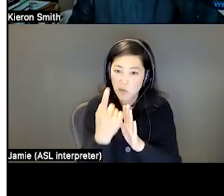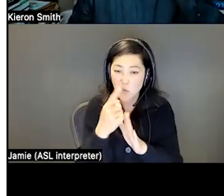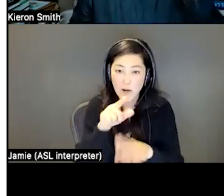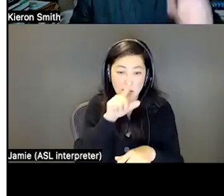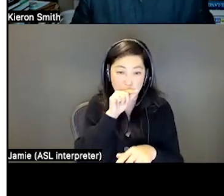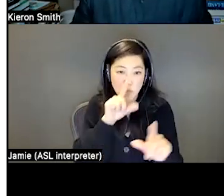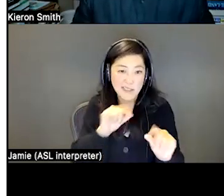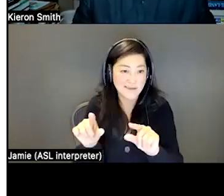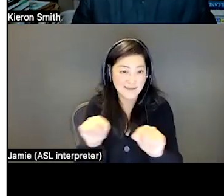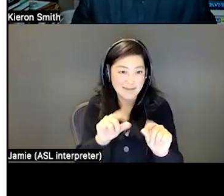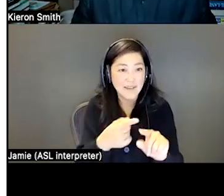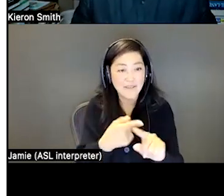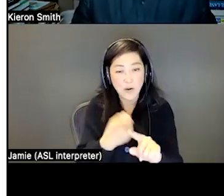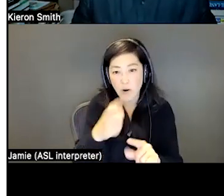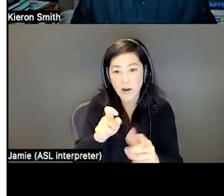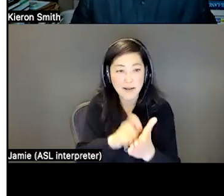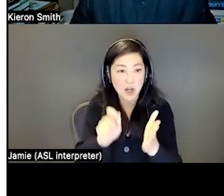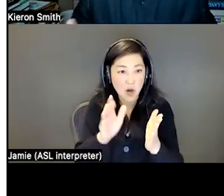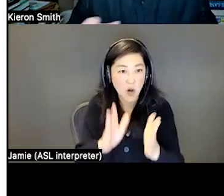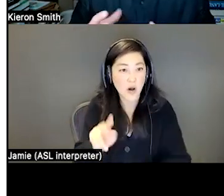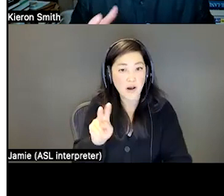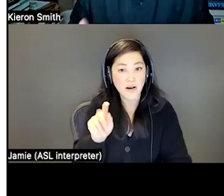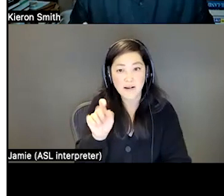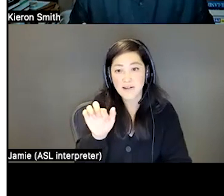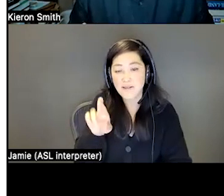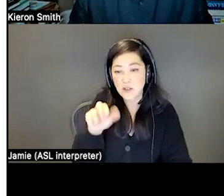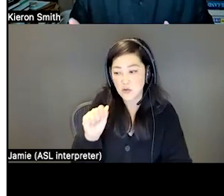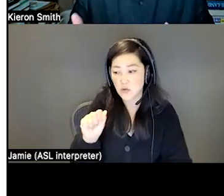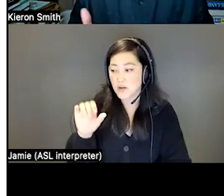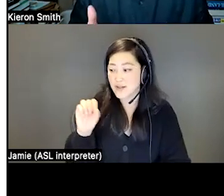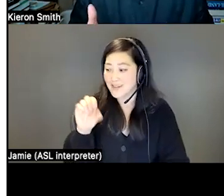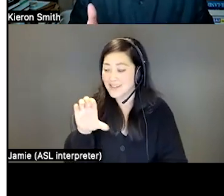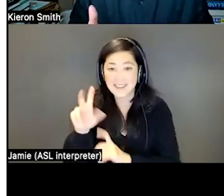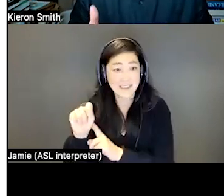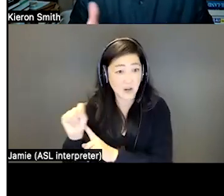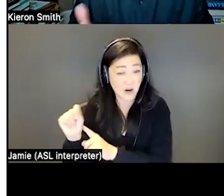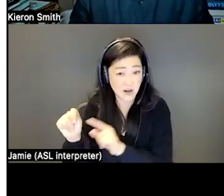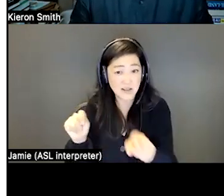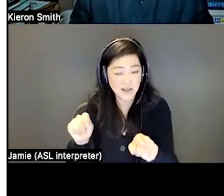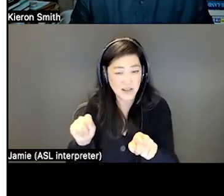Victoria Scott, who's written some books featuring characters who have disability